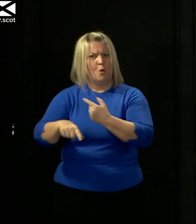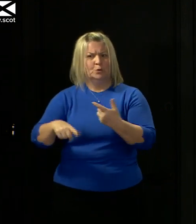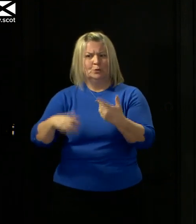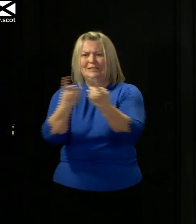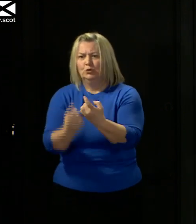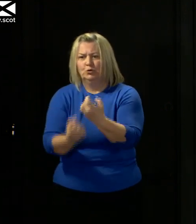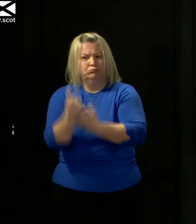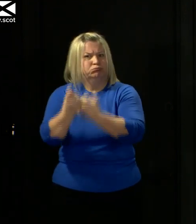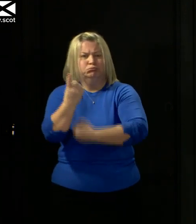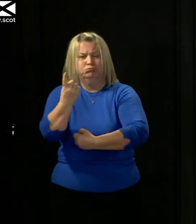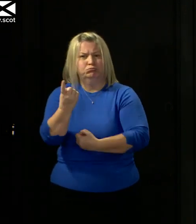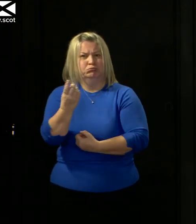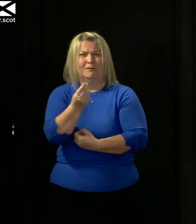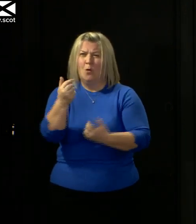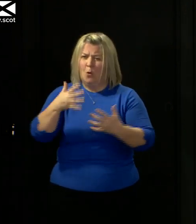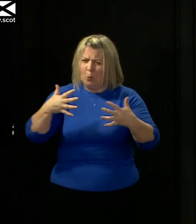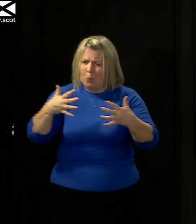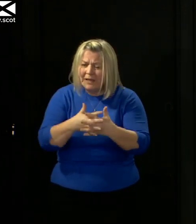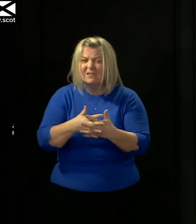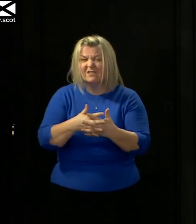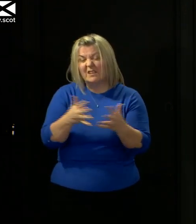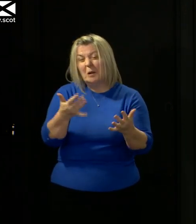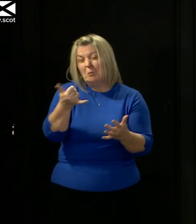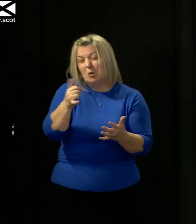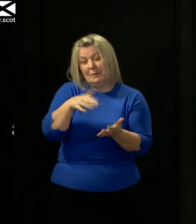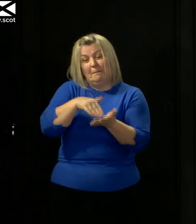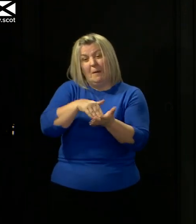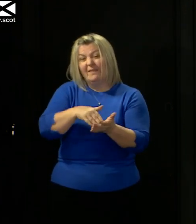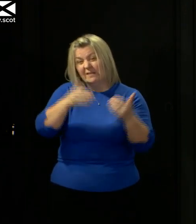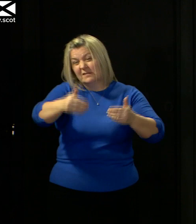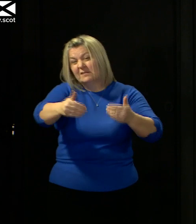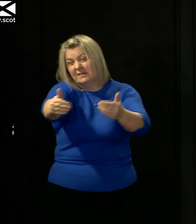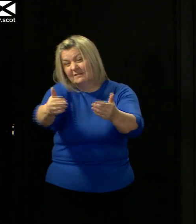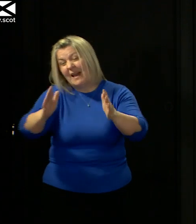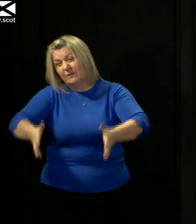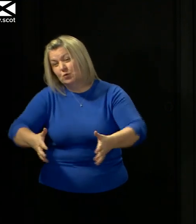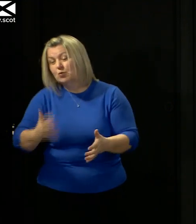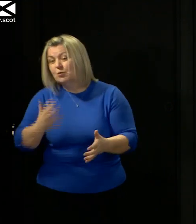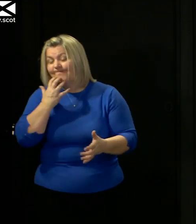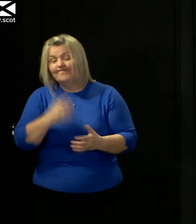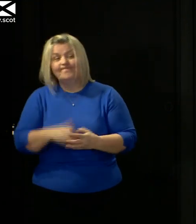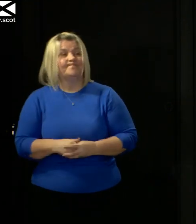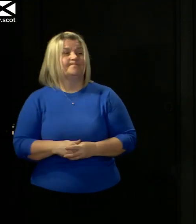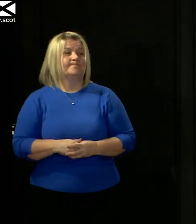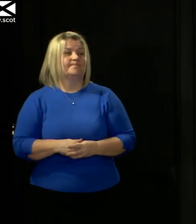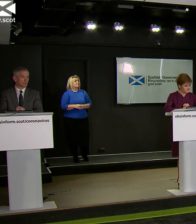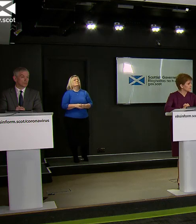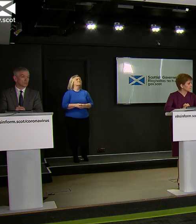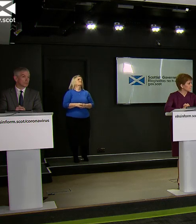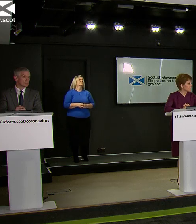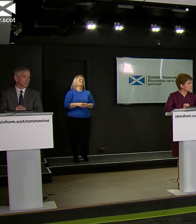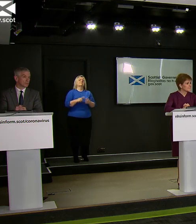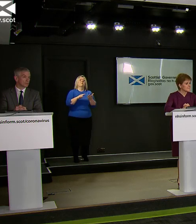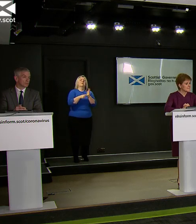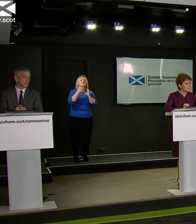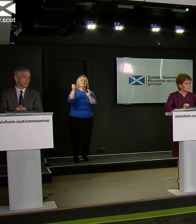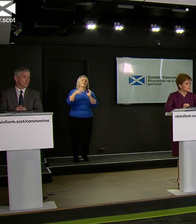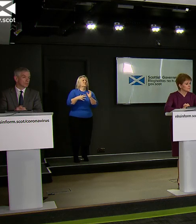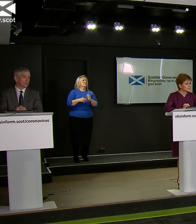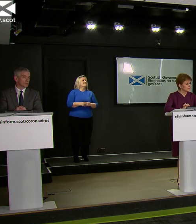months to come Kristeen lavell from the Sun First Minister Sunday the health